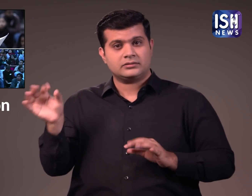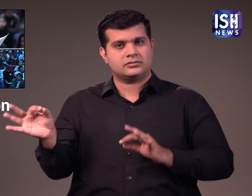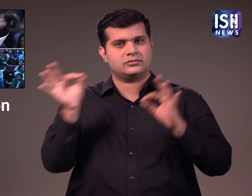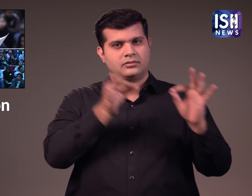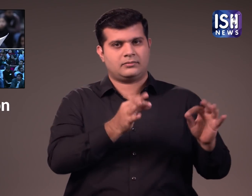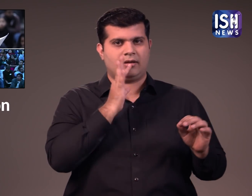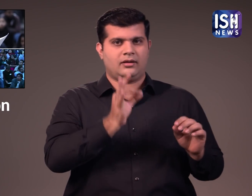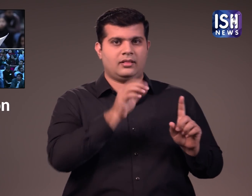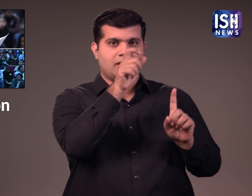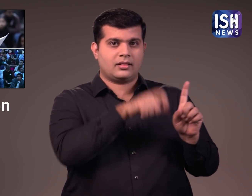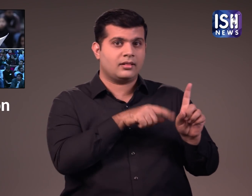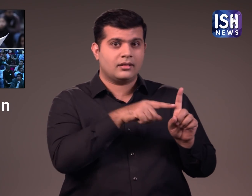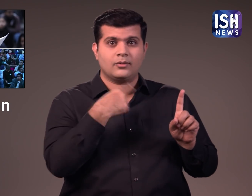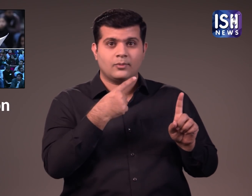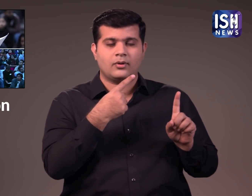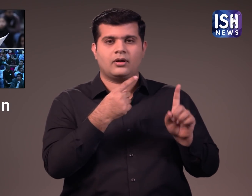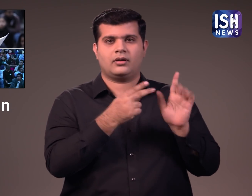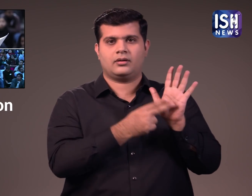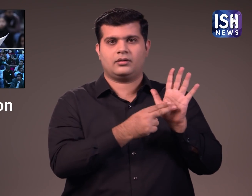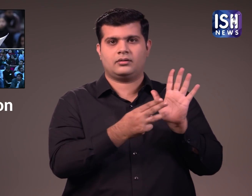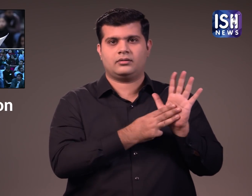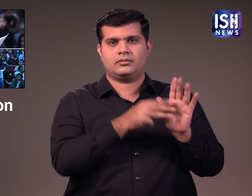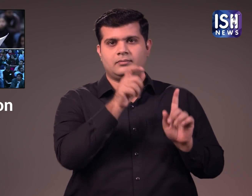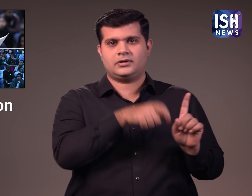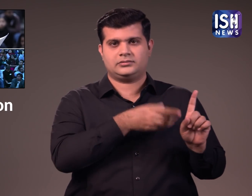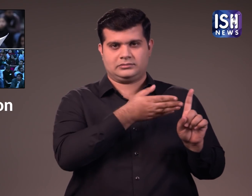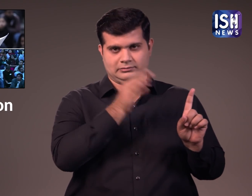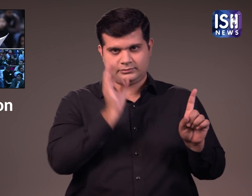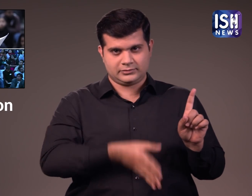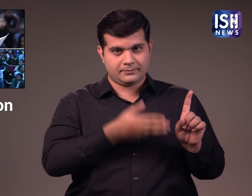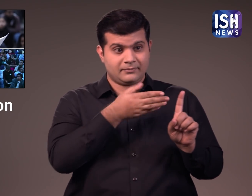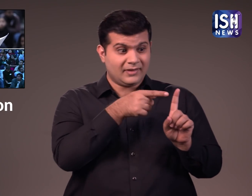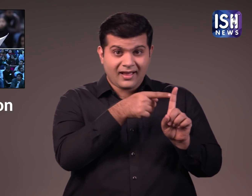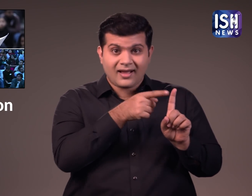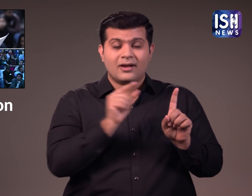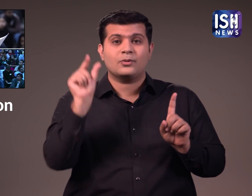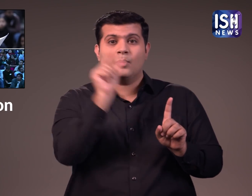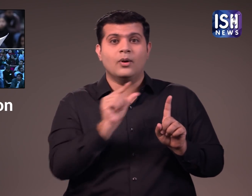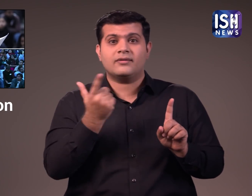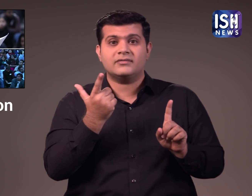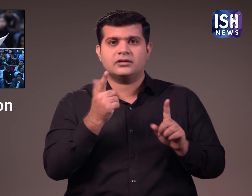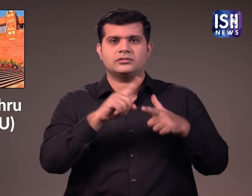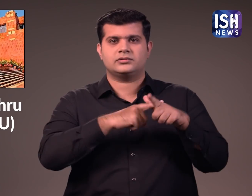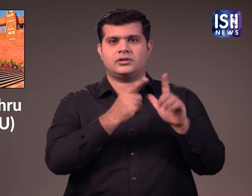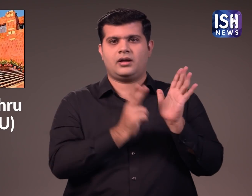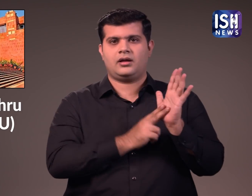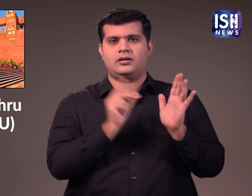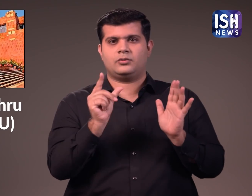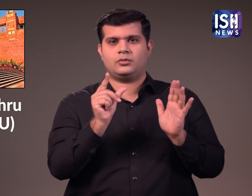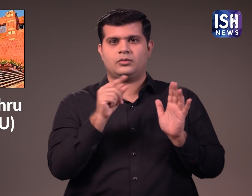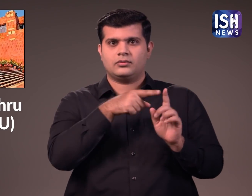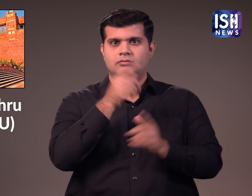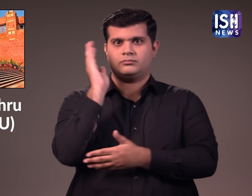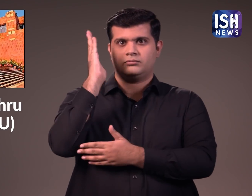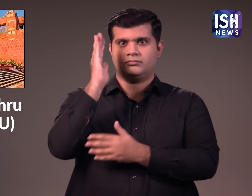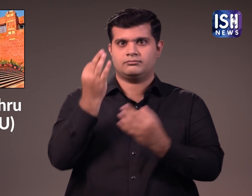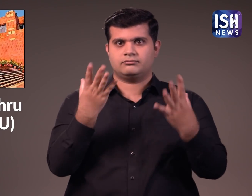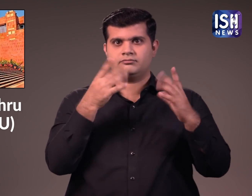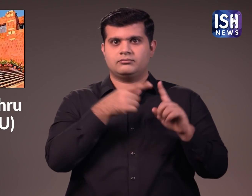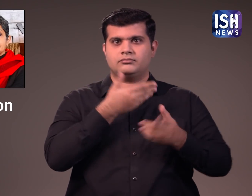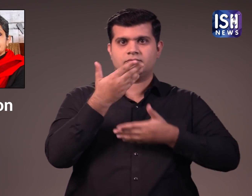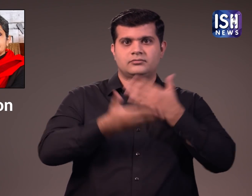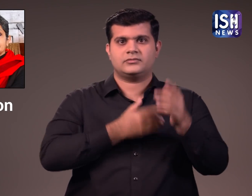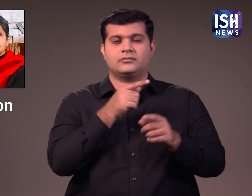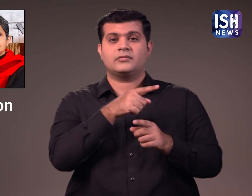The character is based on real-life JNU professor Nivedita Menon